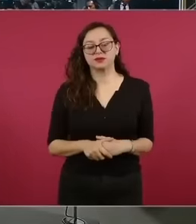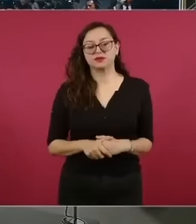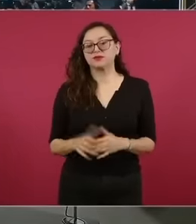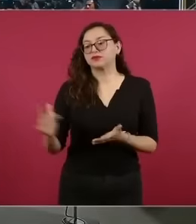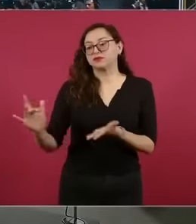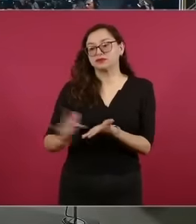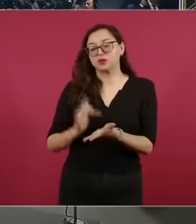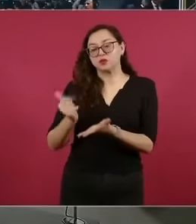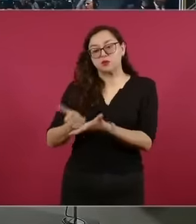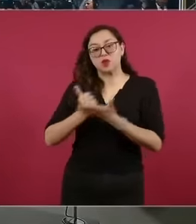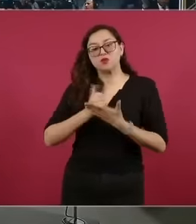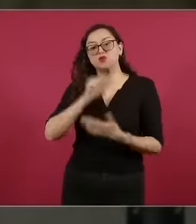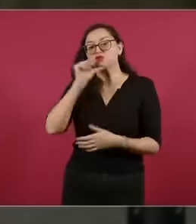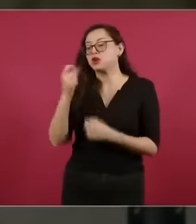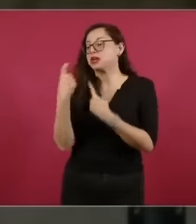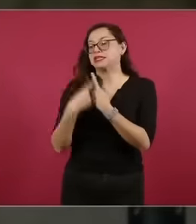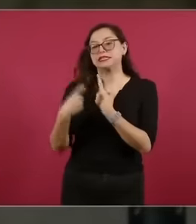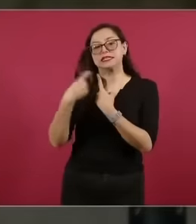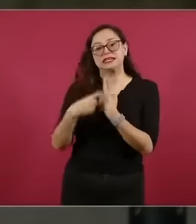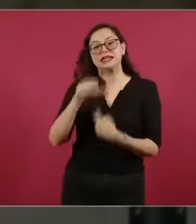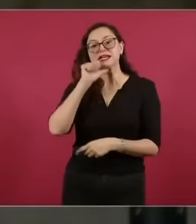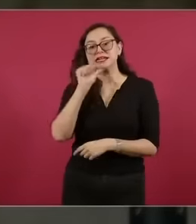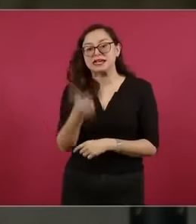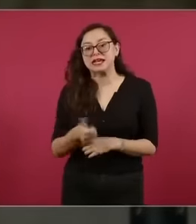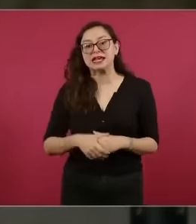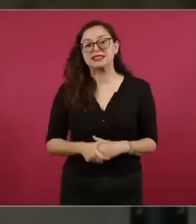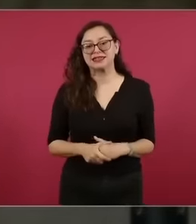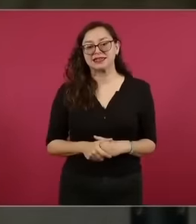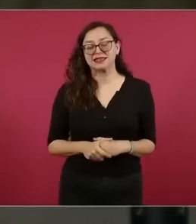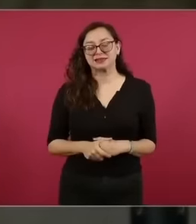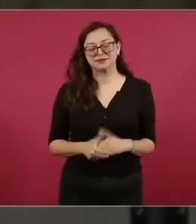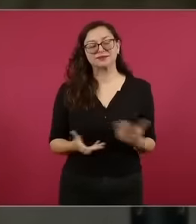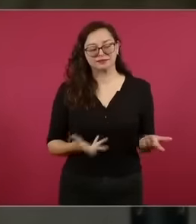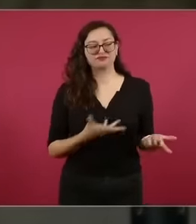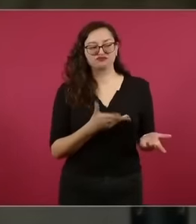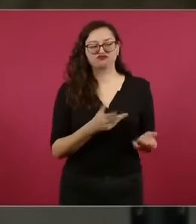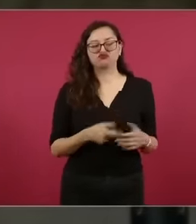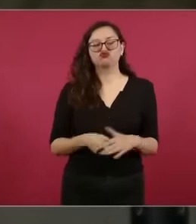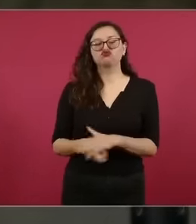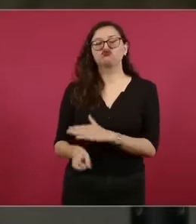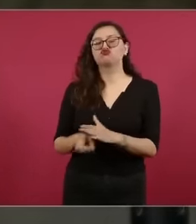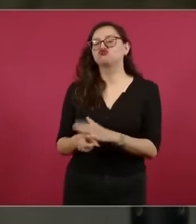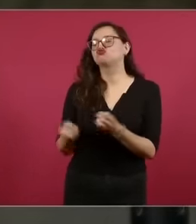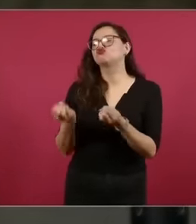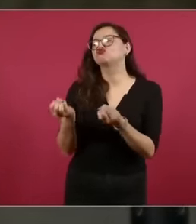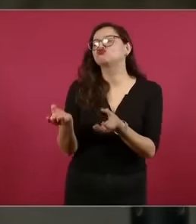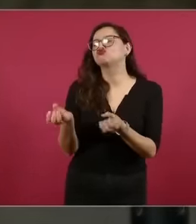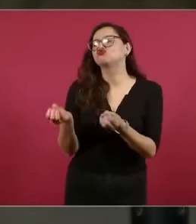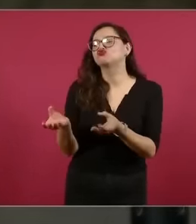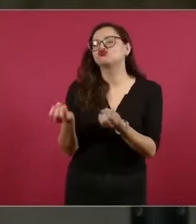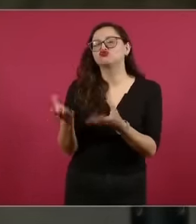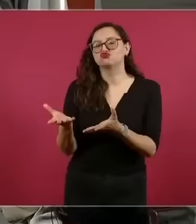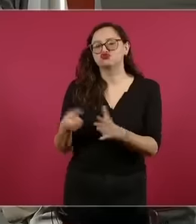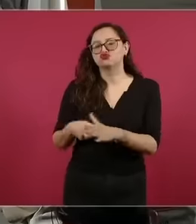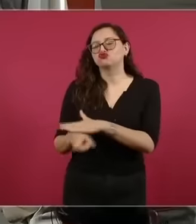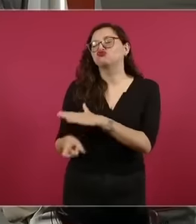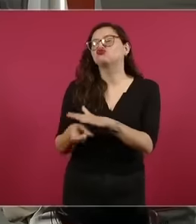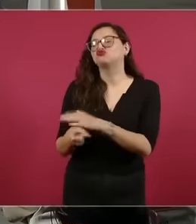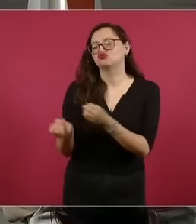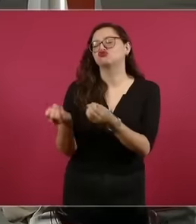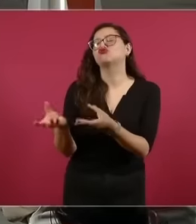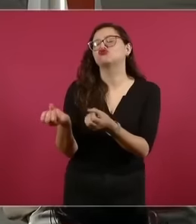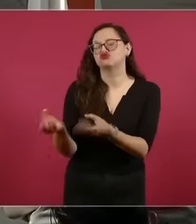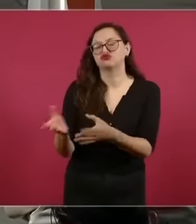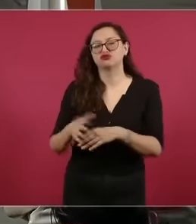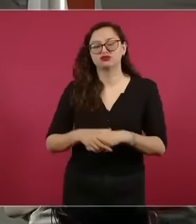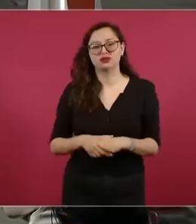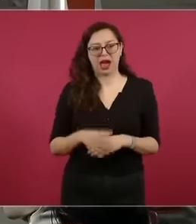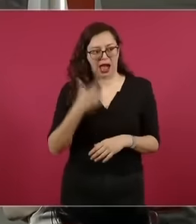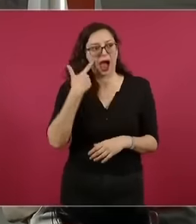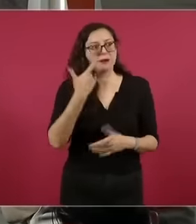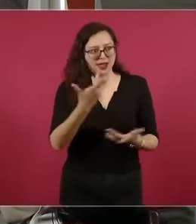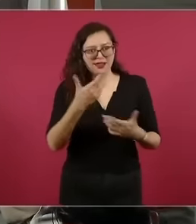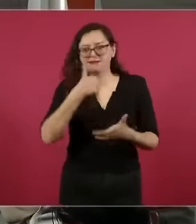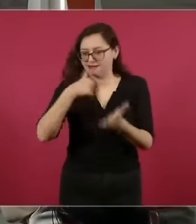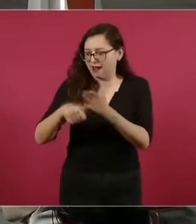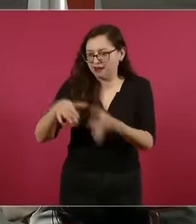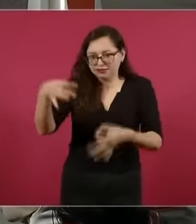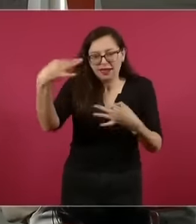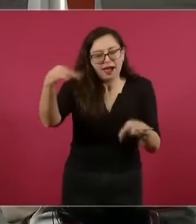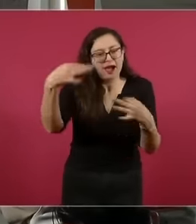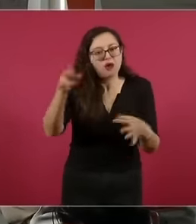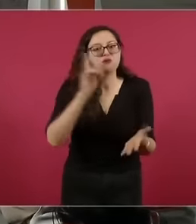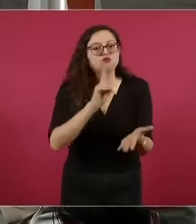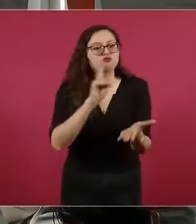a lot, he doesn't criticize us, so we have to give this one more. This one, but this one, don't let it be more of